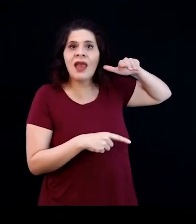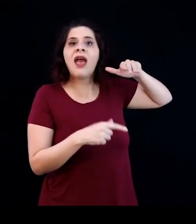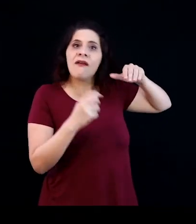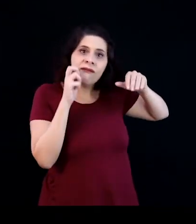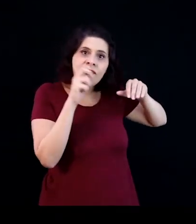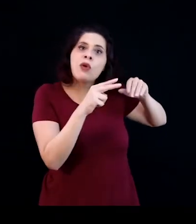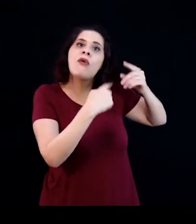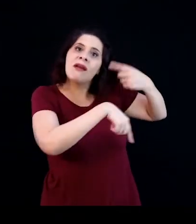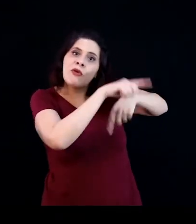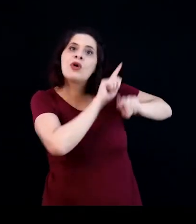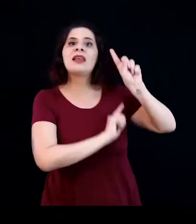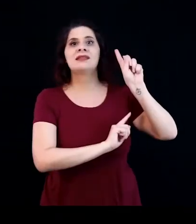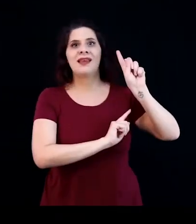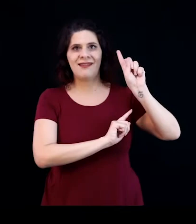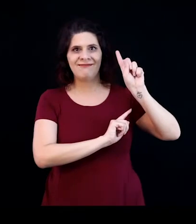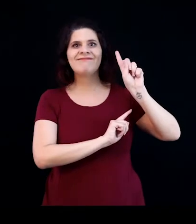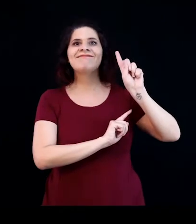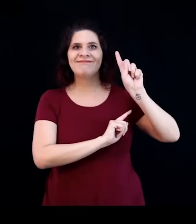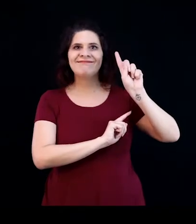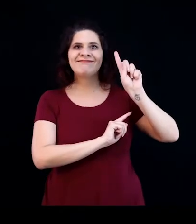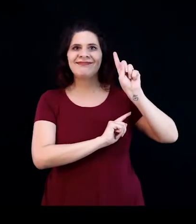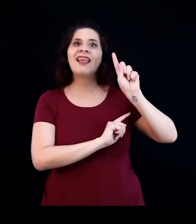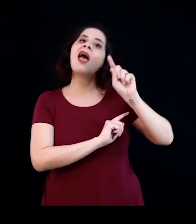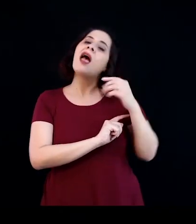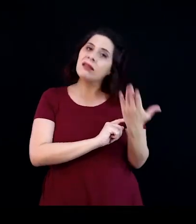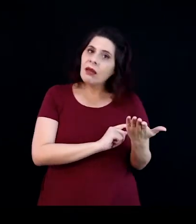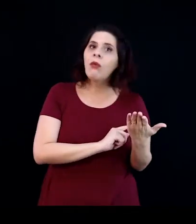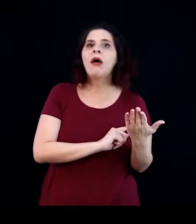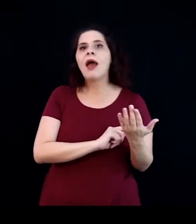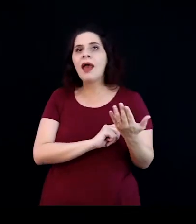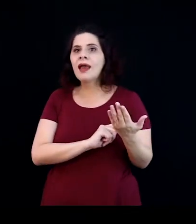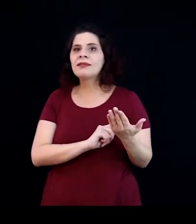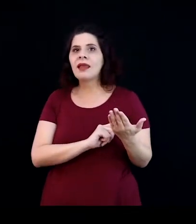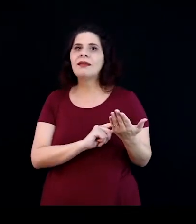And this is the book. It’s the size of a record album.